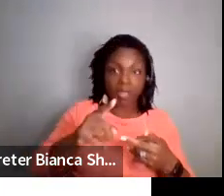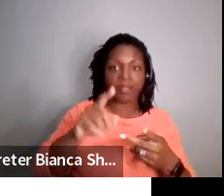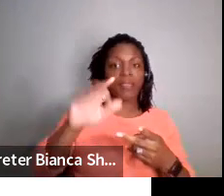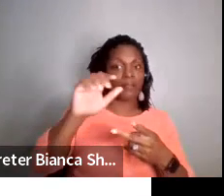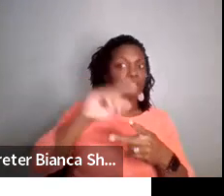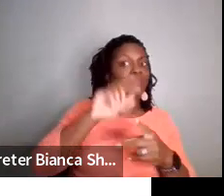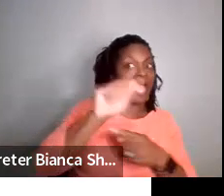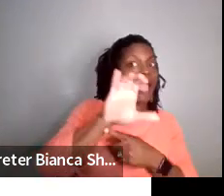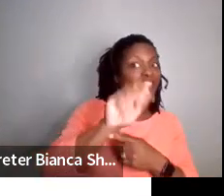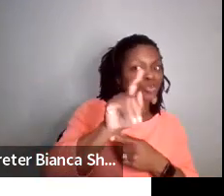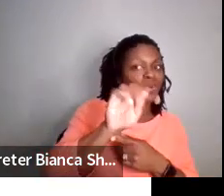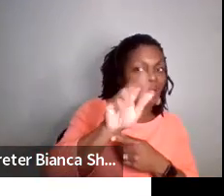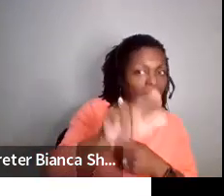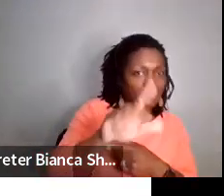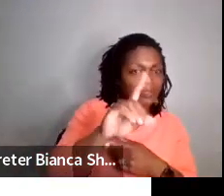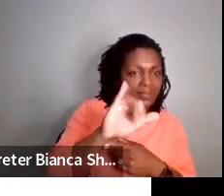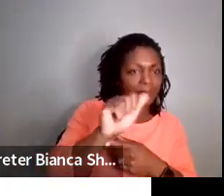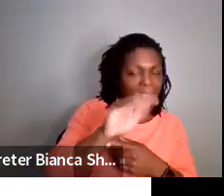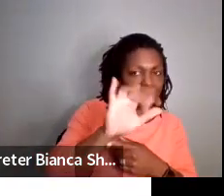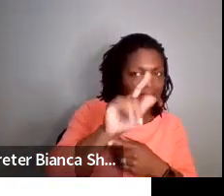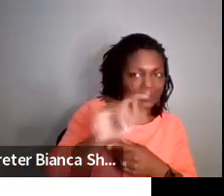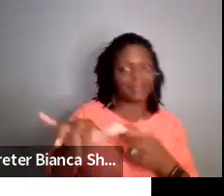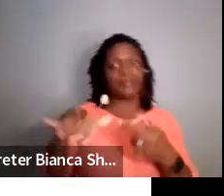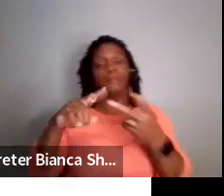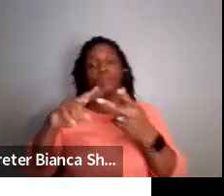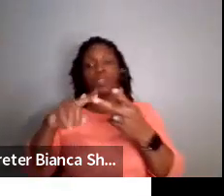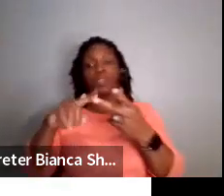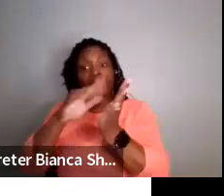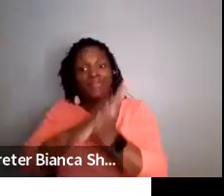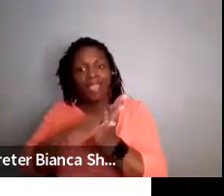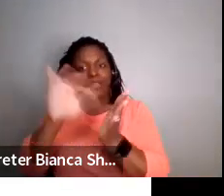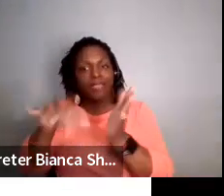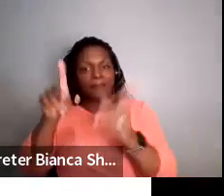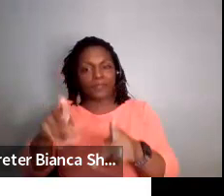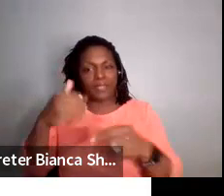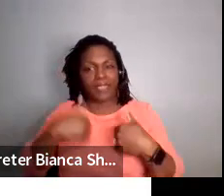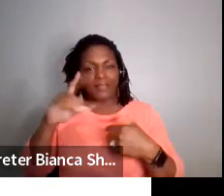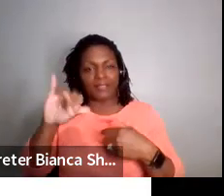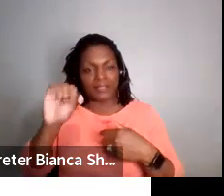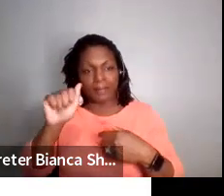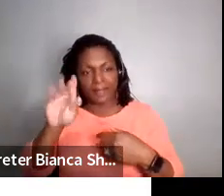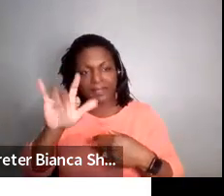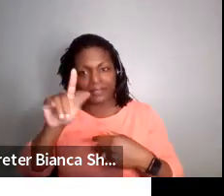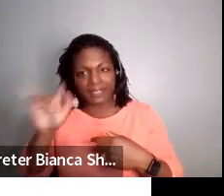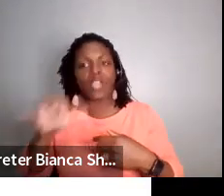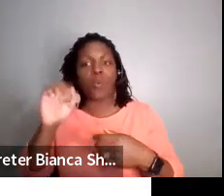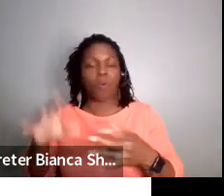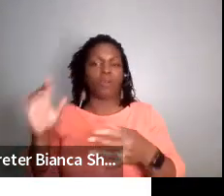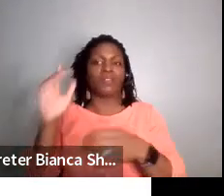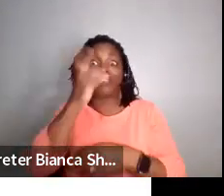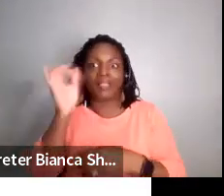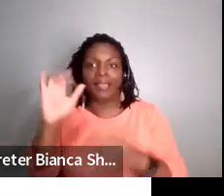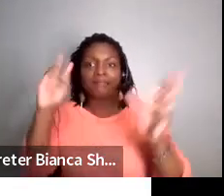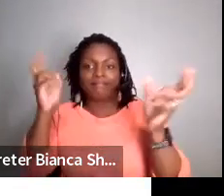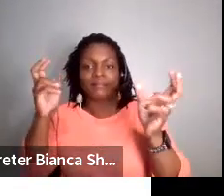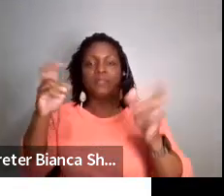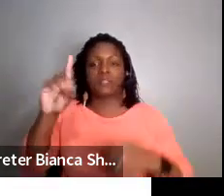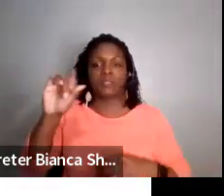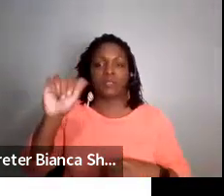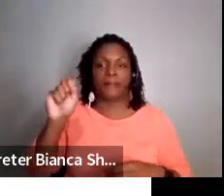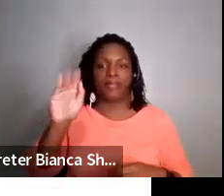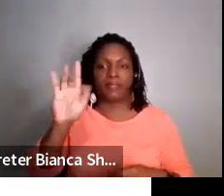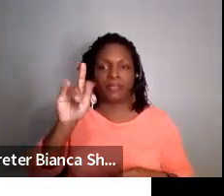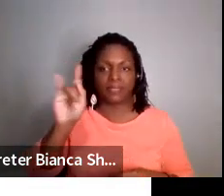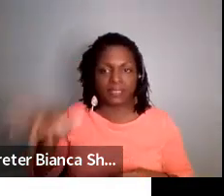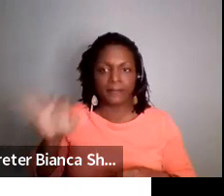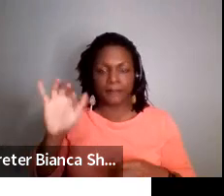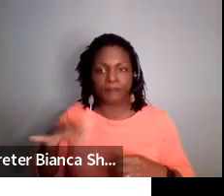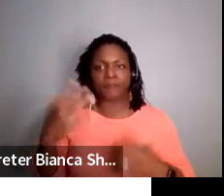So basically the non covid has a disability if the person's condition of its symptoms is a physical or mental imperial.